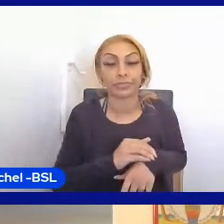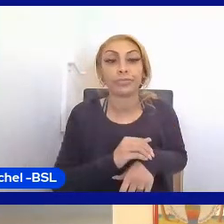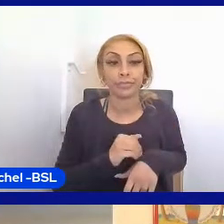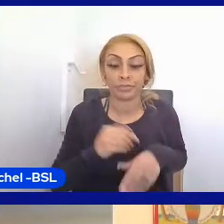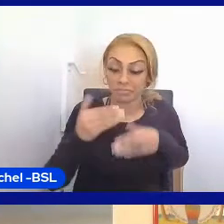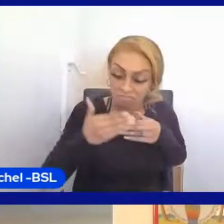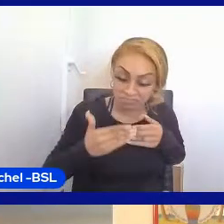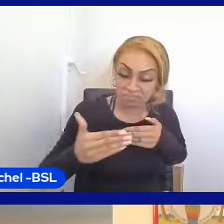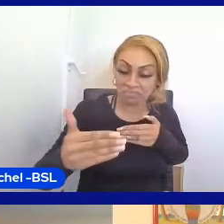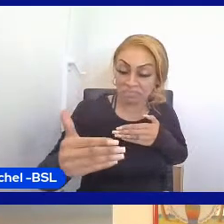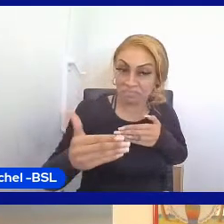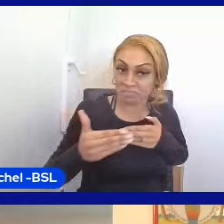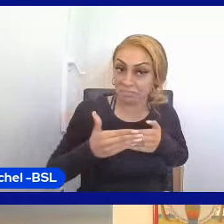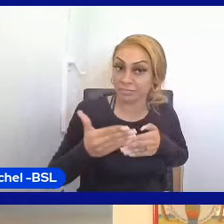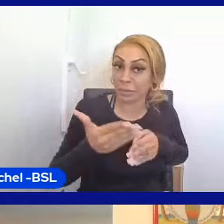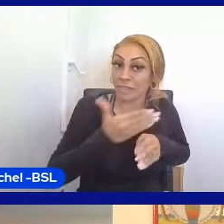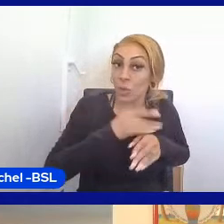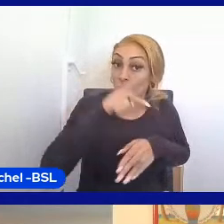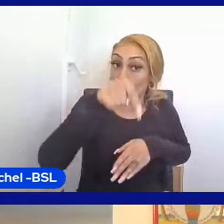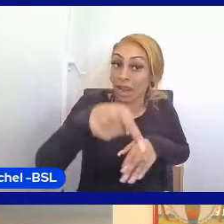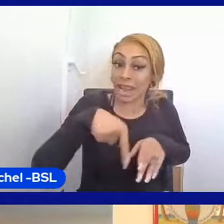virtual technology.